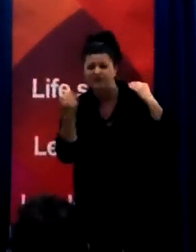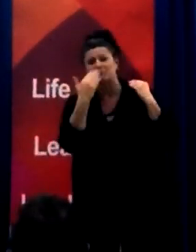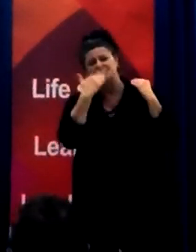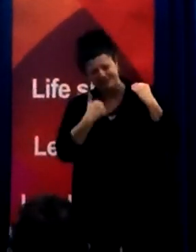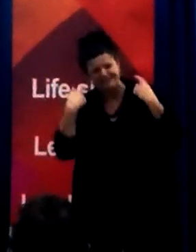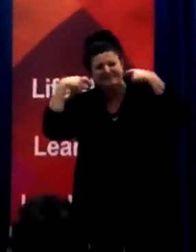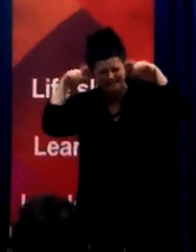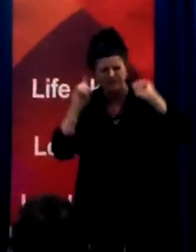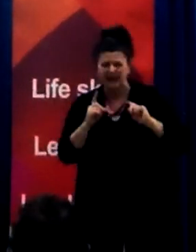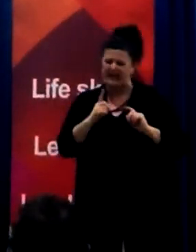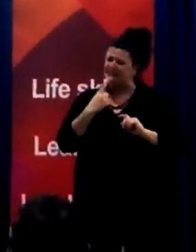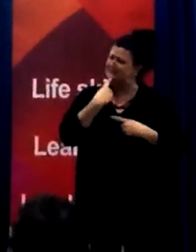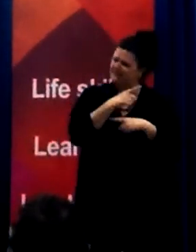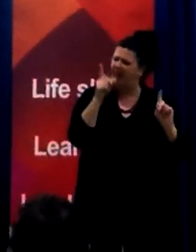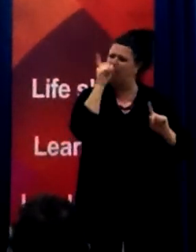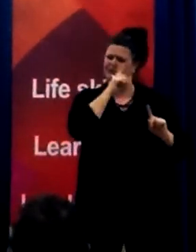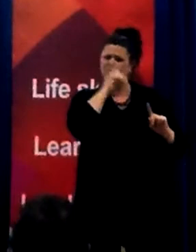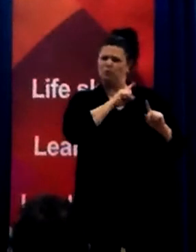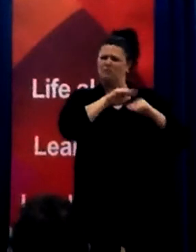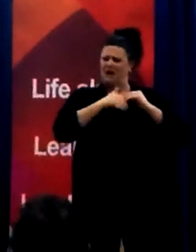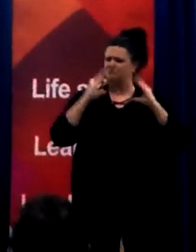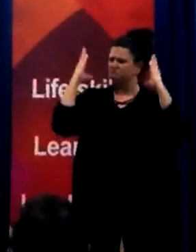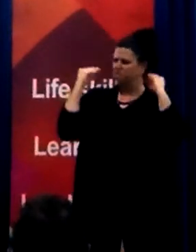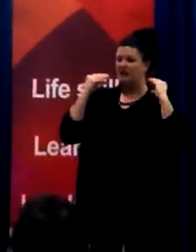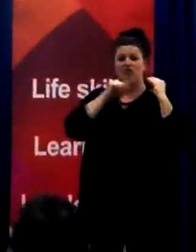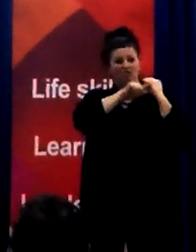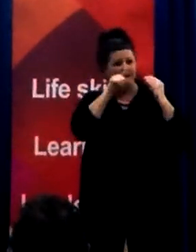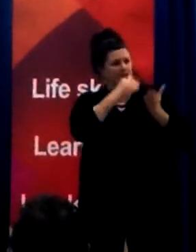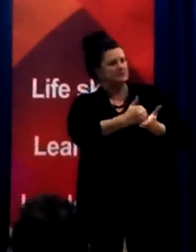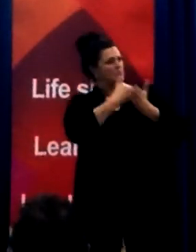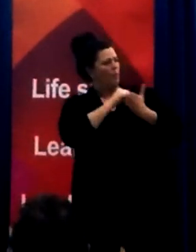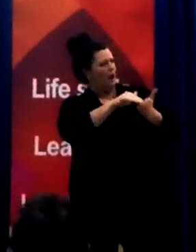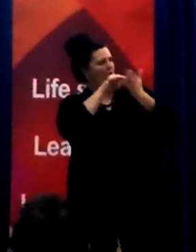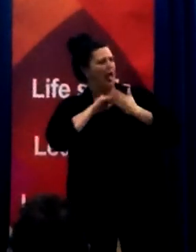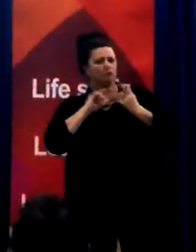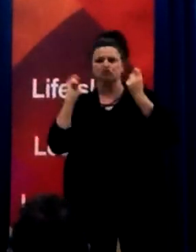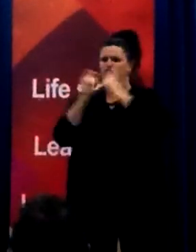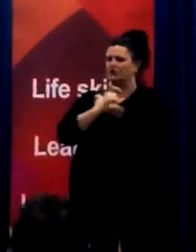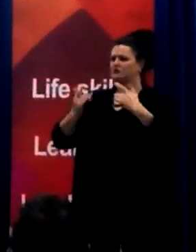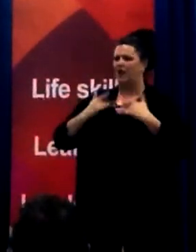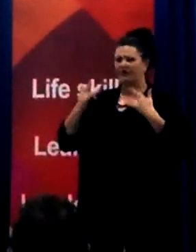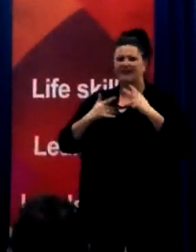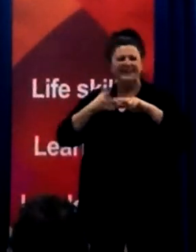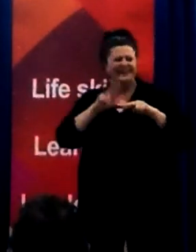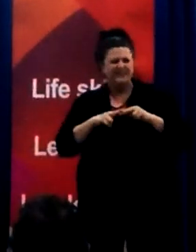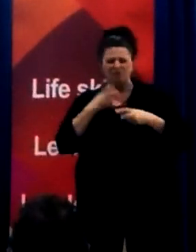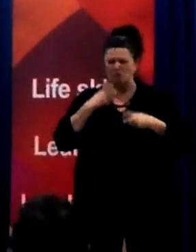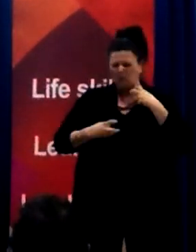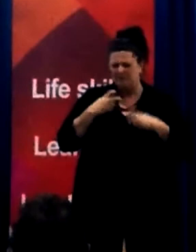can’t hear properly so they can do something to help you change your life. When you’re struggling, tell someone you trust.